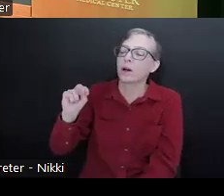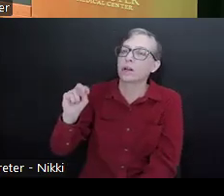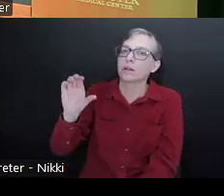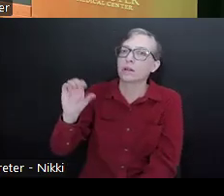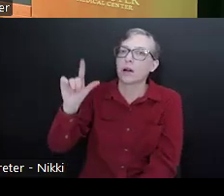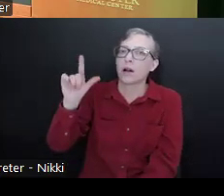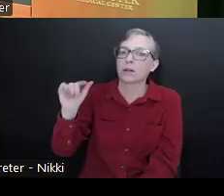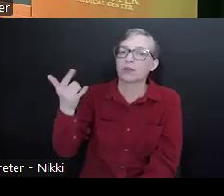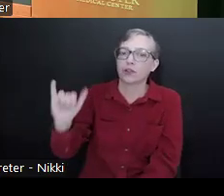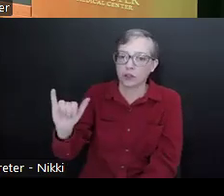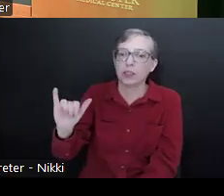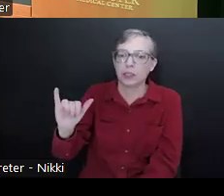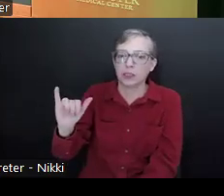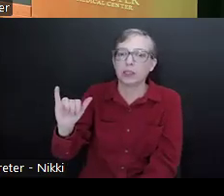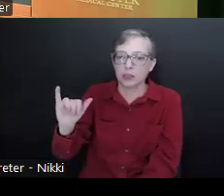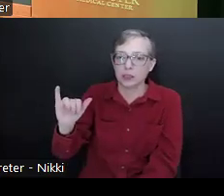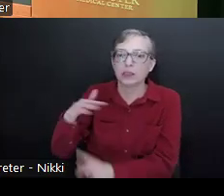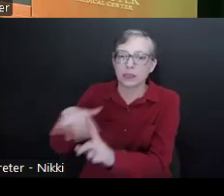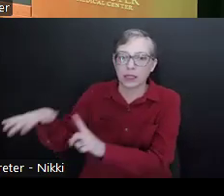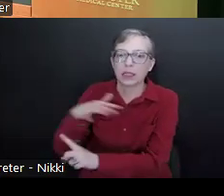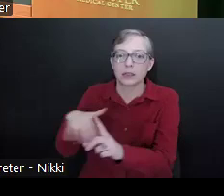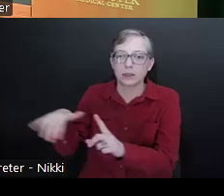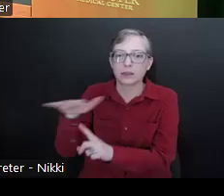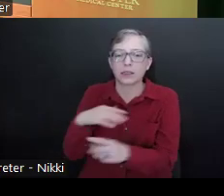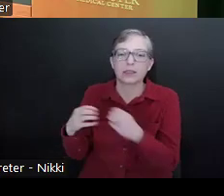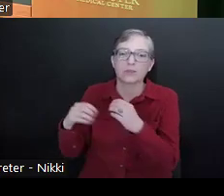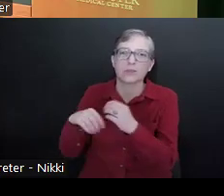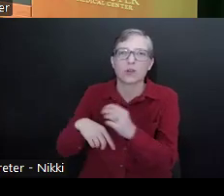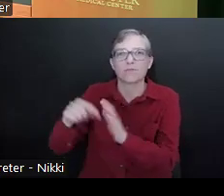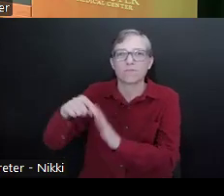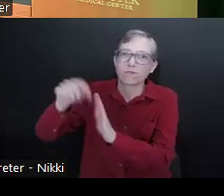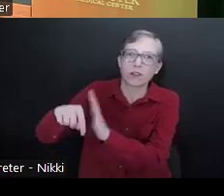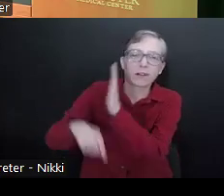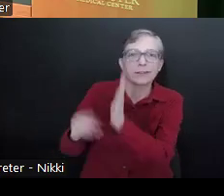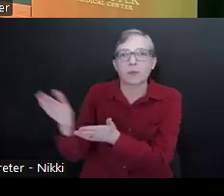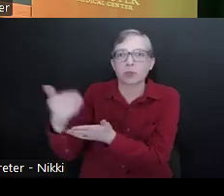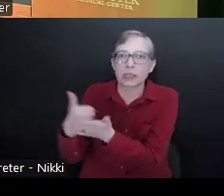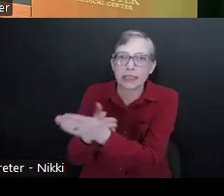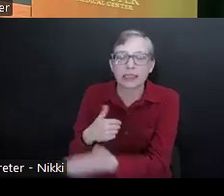involving much more psychiatric provider time uh for those folks to help get them hospitalized if